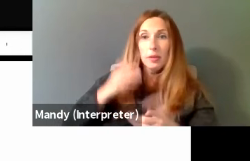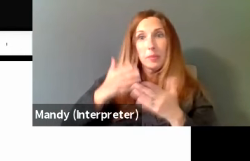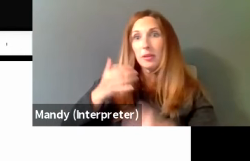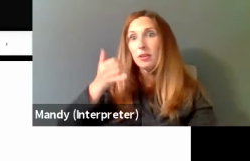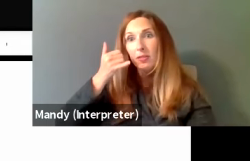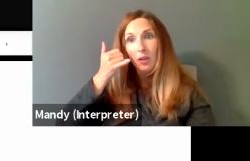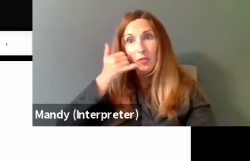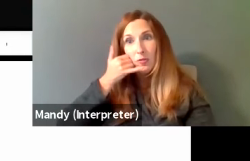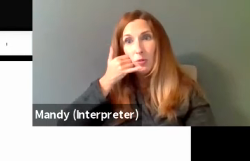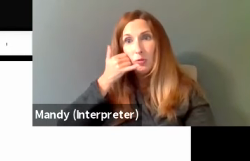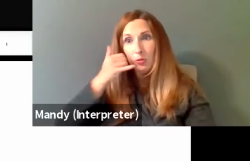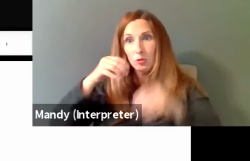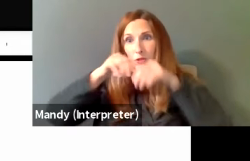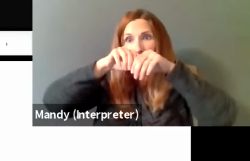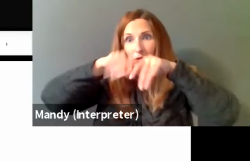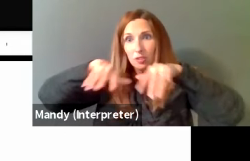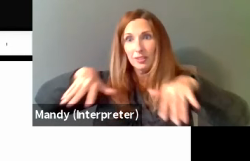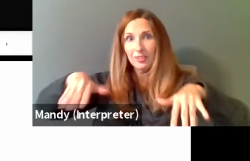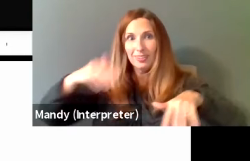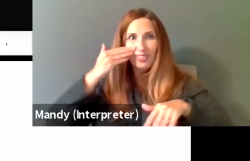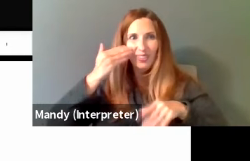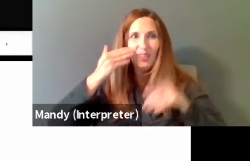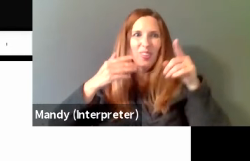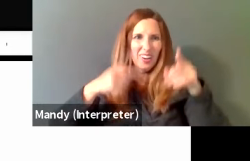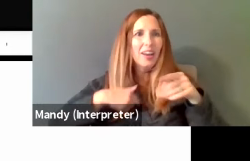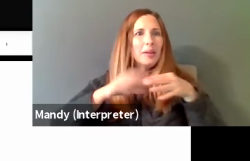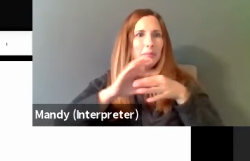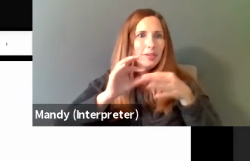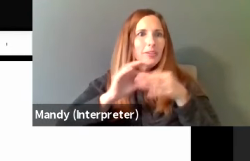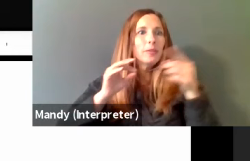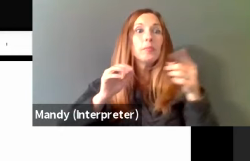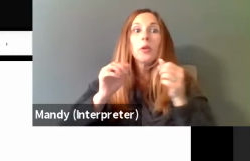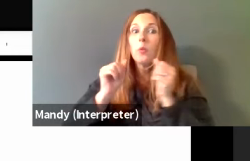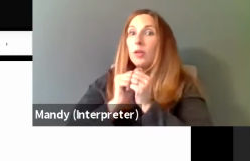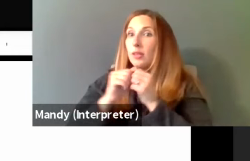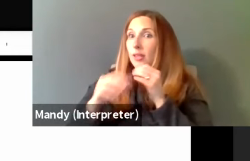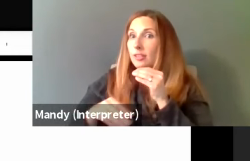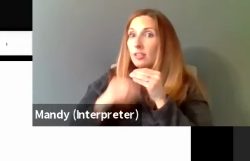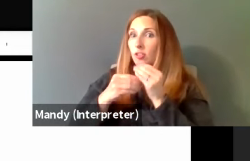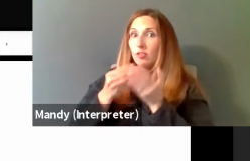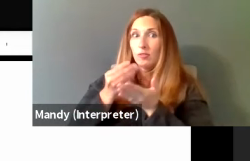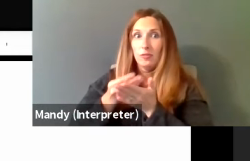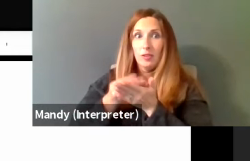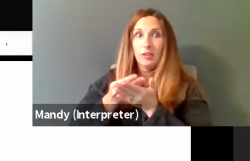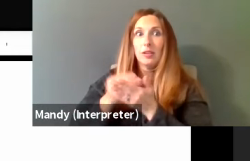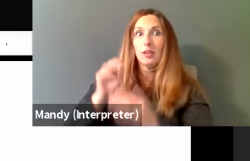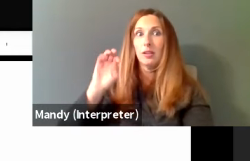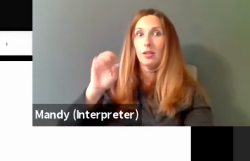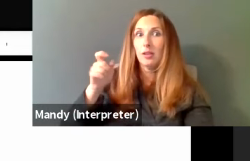See, you'll see, I said here with additional funding Exodus is going to suggest